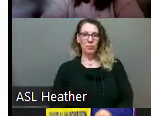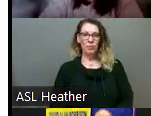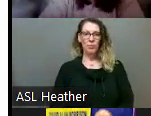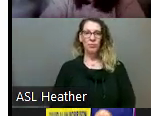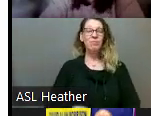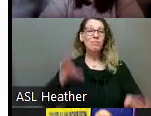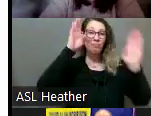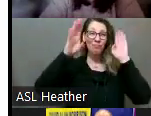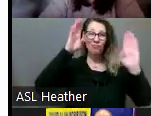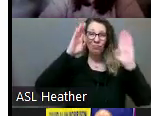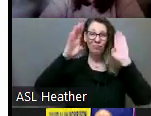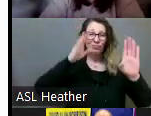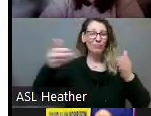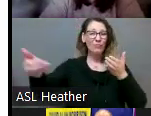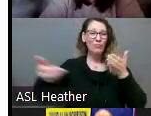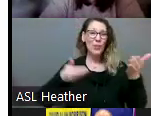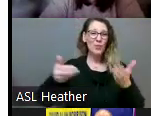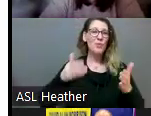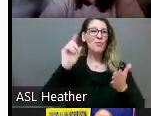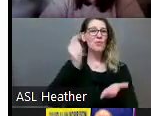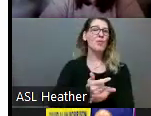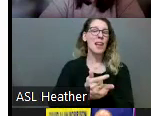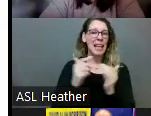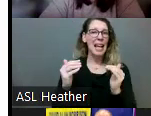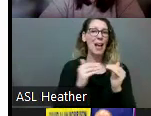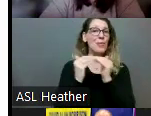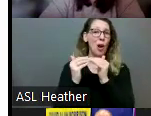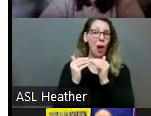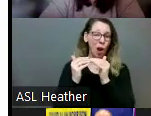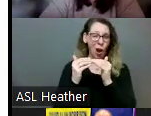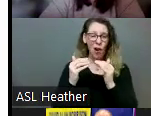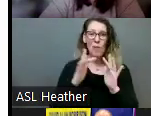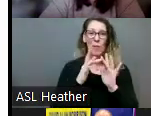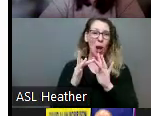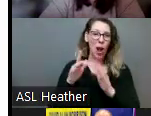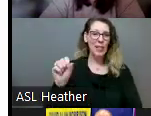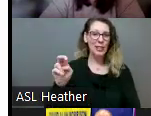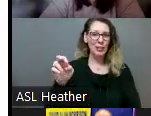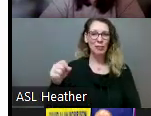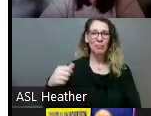Hello; welcome to the Graduation Equity webinar series. I'm Kefi Andersen. I'm